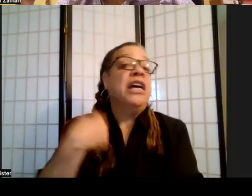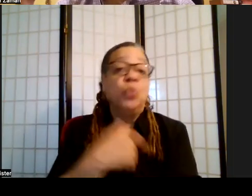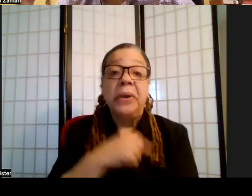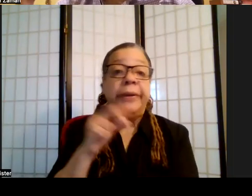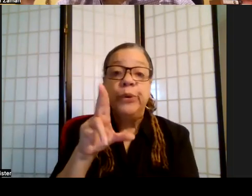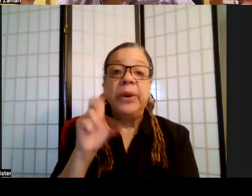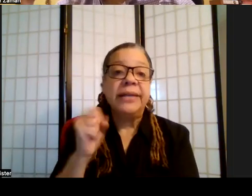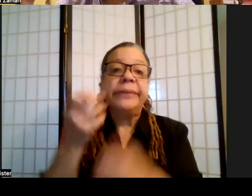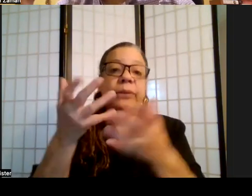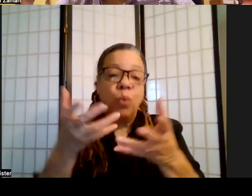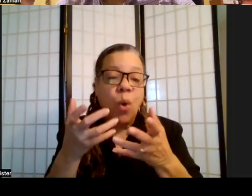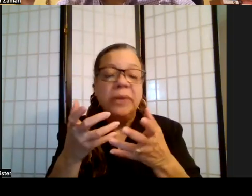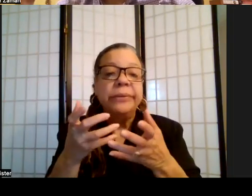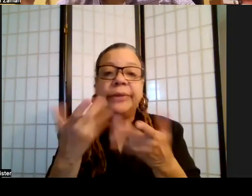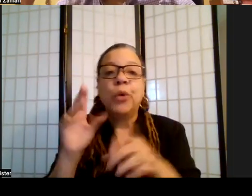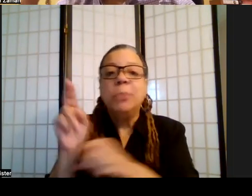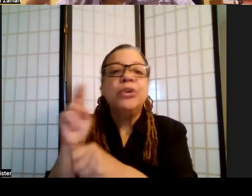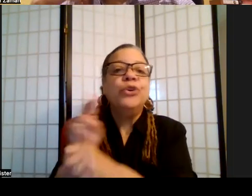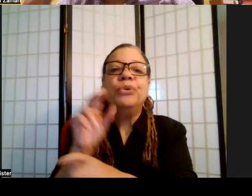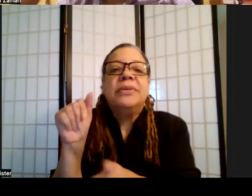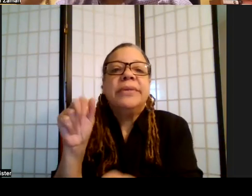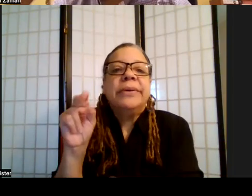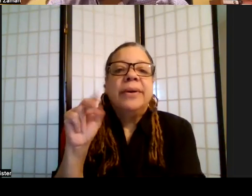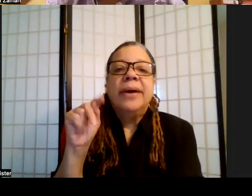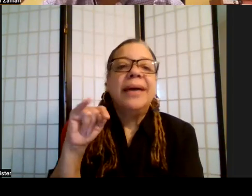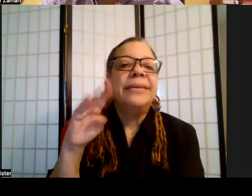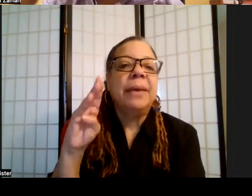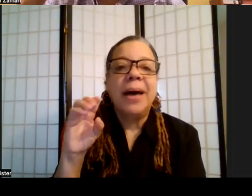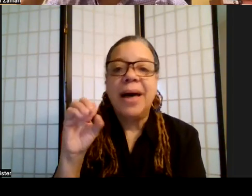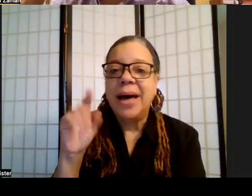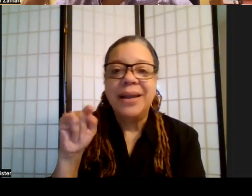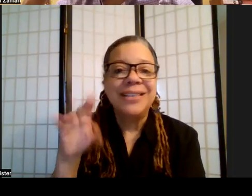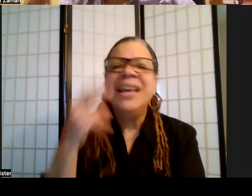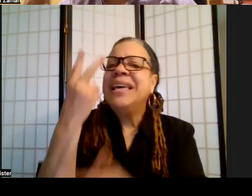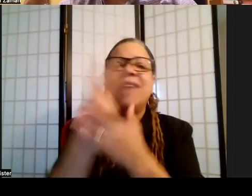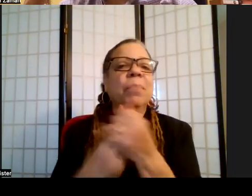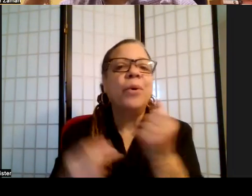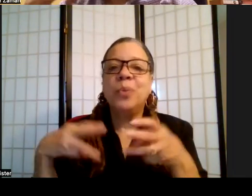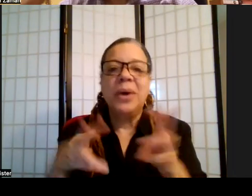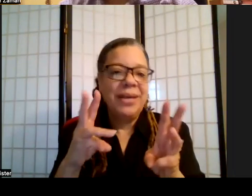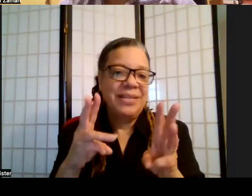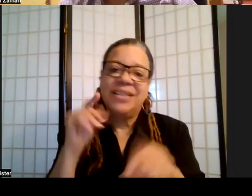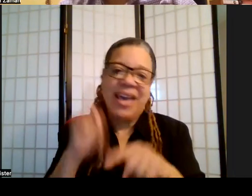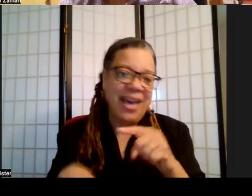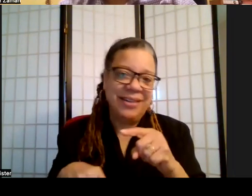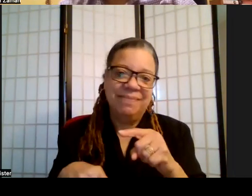want-- do *not* want them to use antibiotics. Right. Yeah. You cannot, sort of, just have an unfair way of approaching